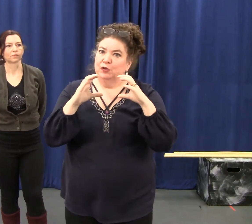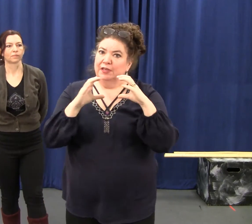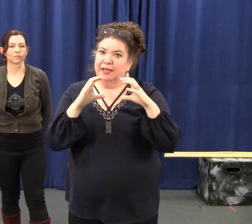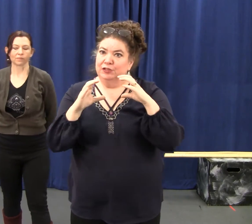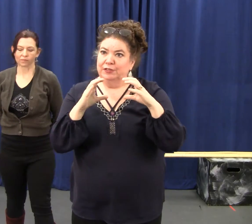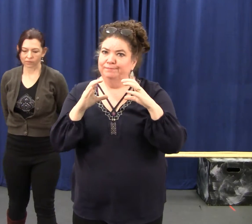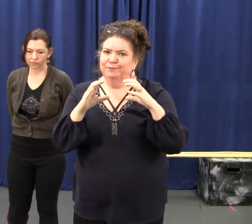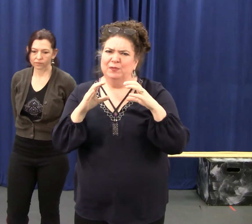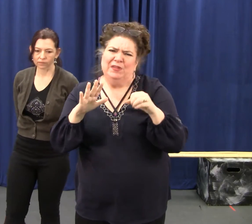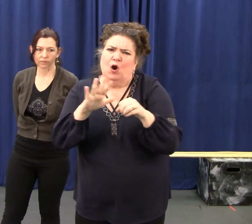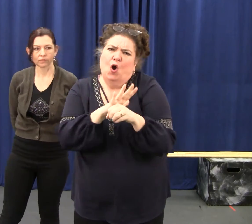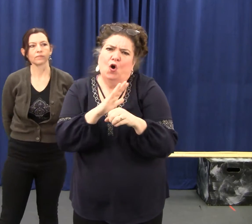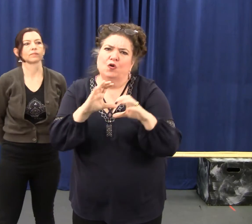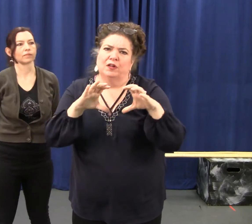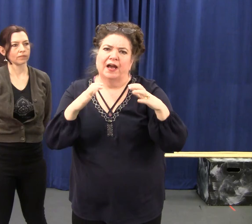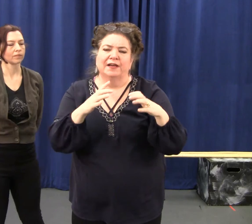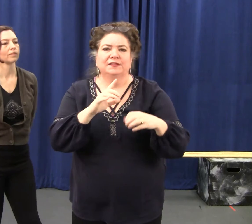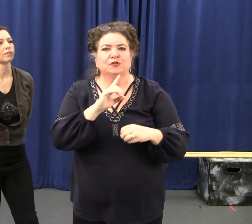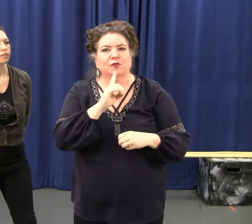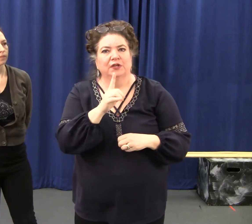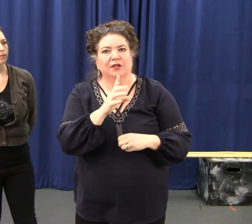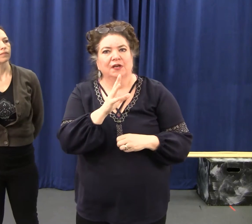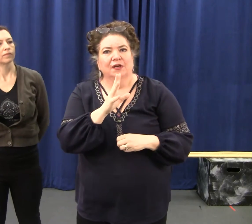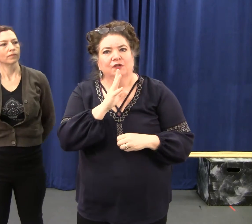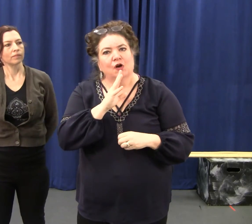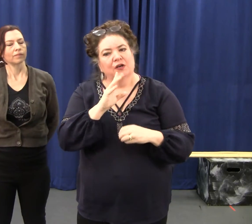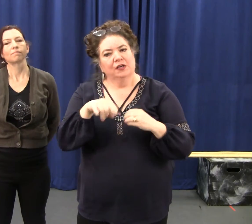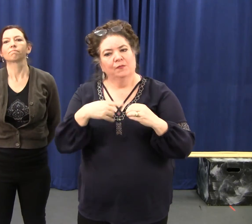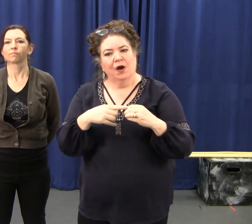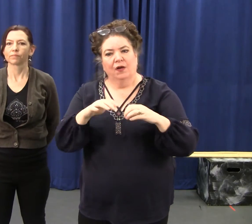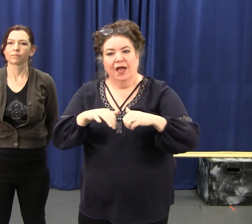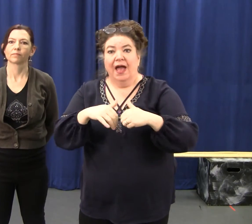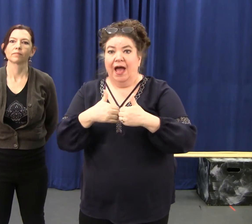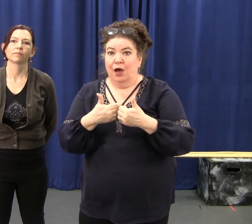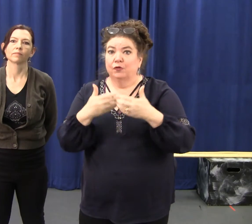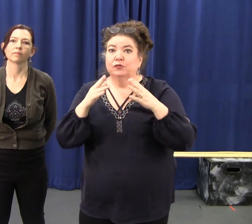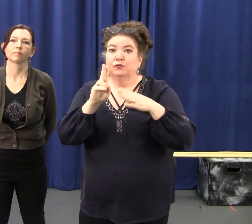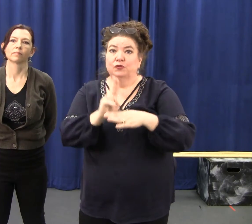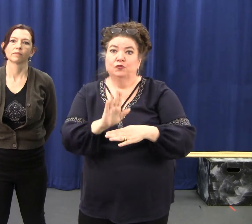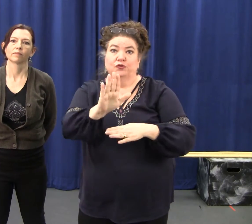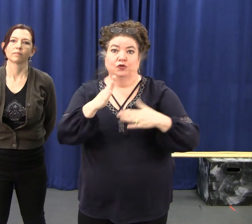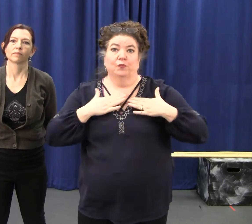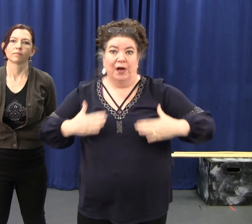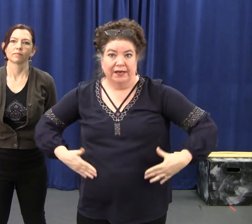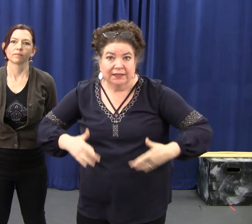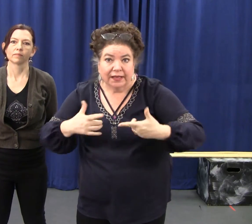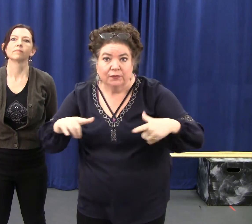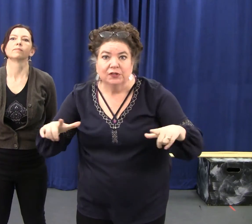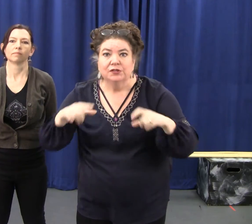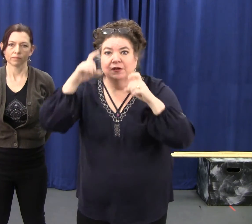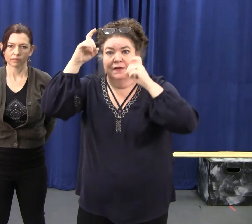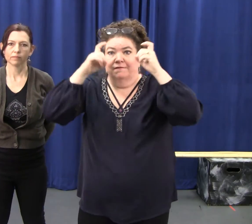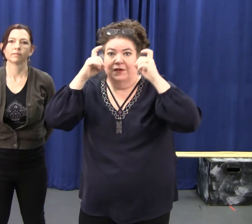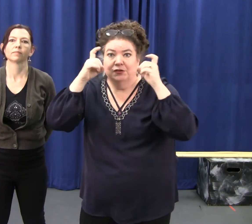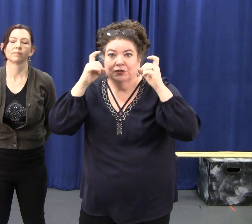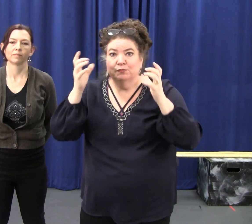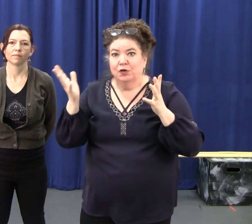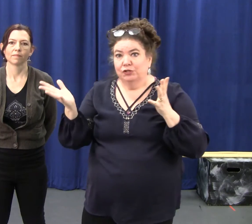I mean, the whole class is really talking about how you use your body language, facial